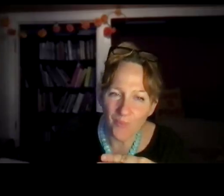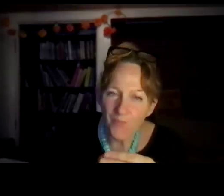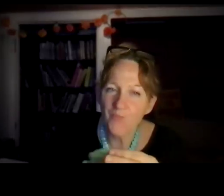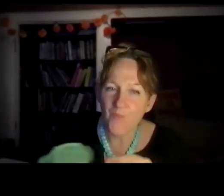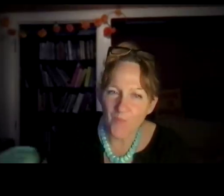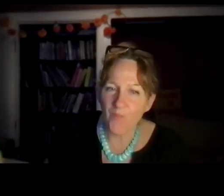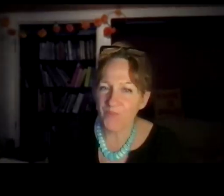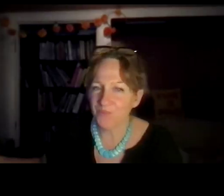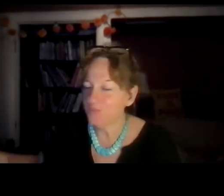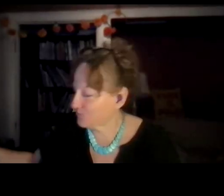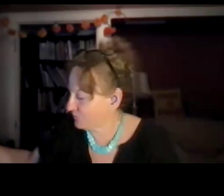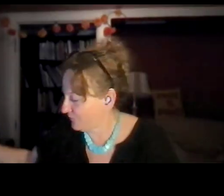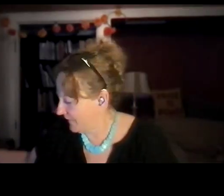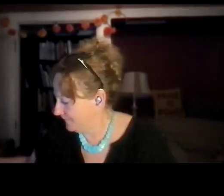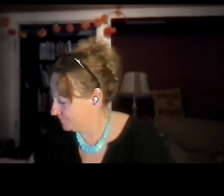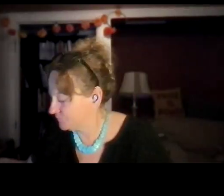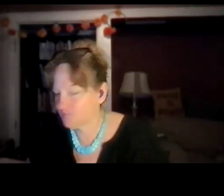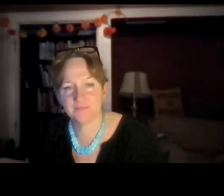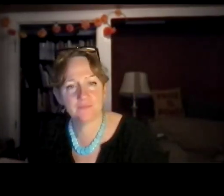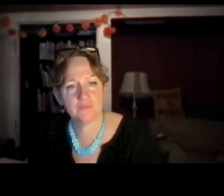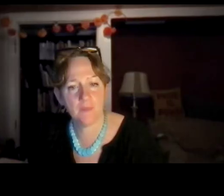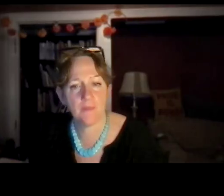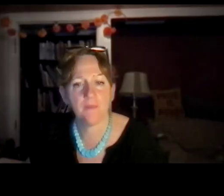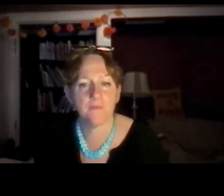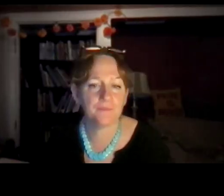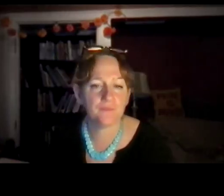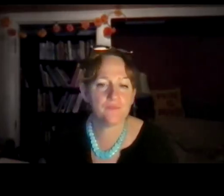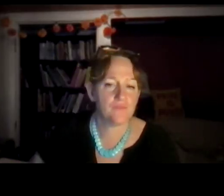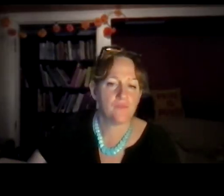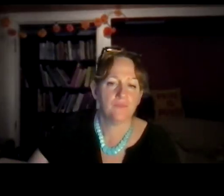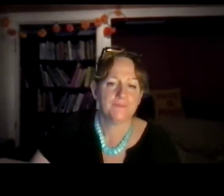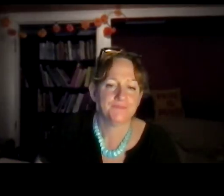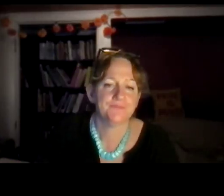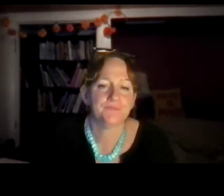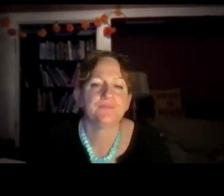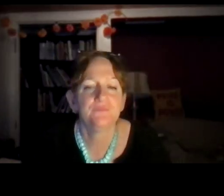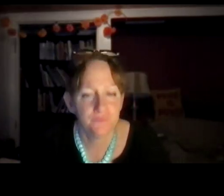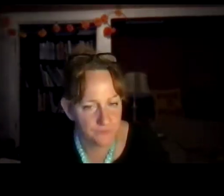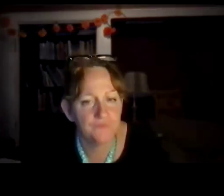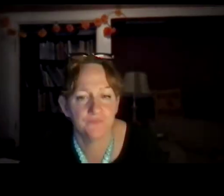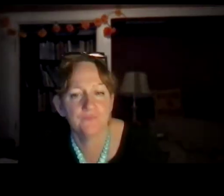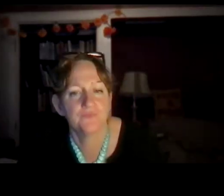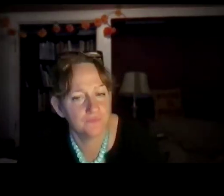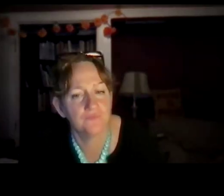iPhone: you know it's not because of his blindness. It was. iPhone: He had great musicianship. He was a great singer.